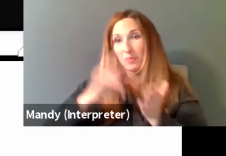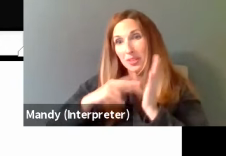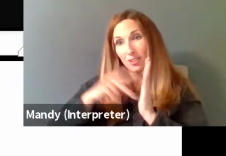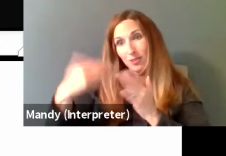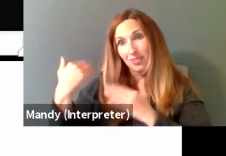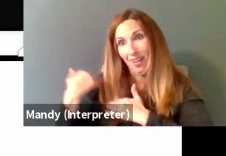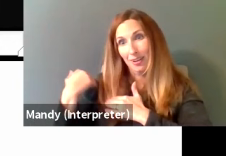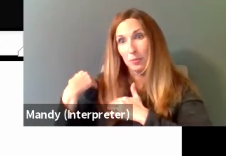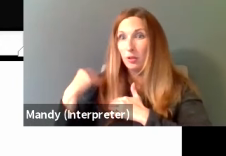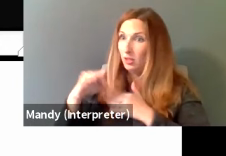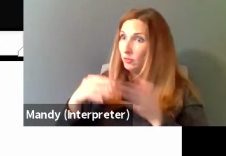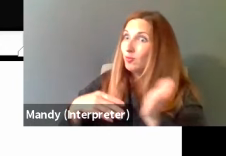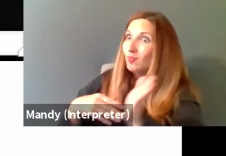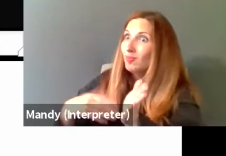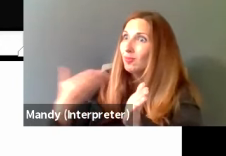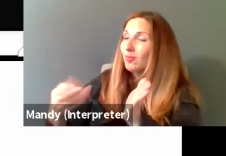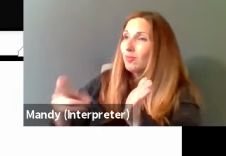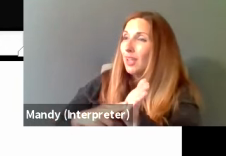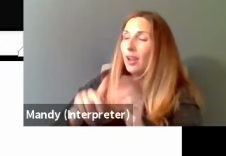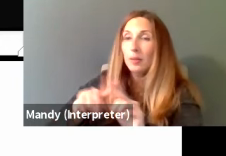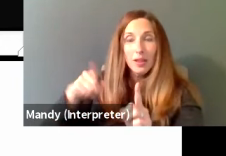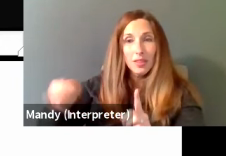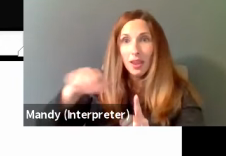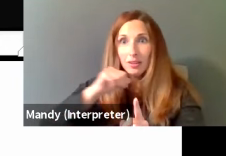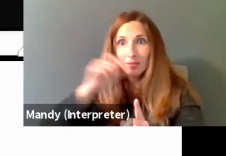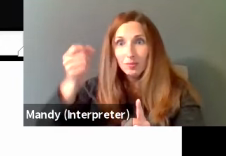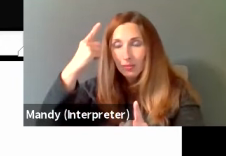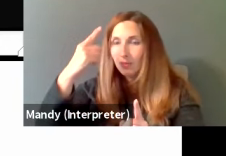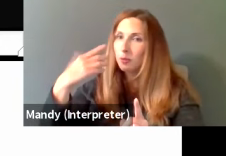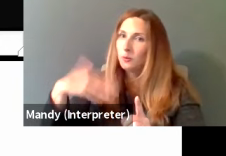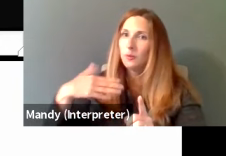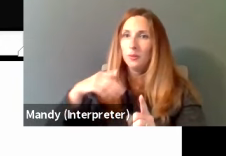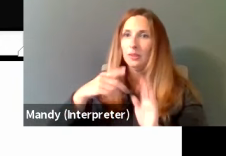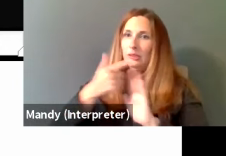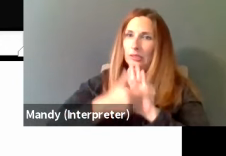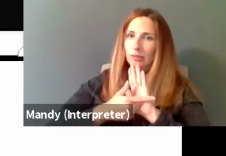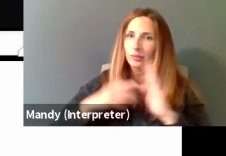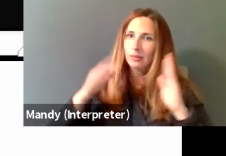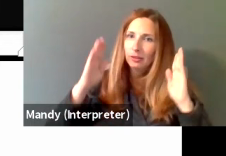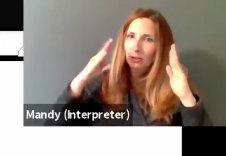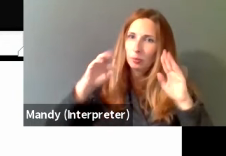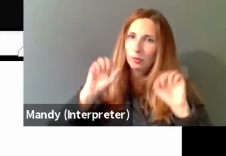put a signature on it knowingly accepting it. When you knew that the person